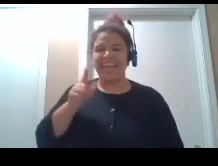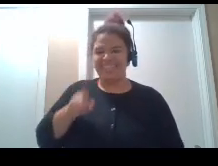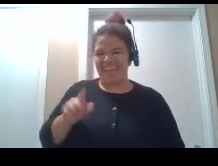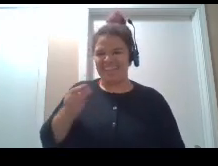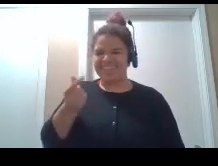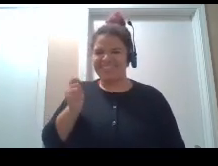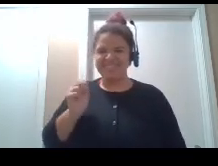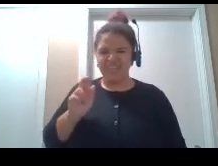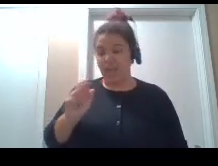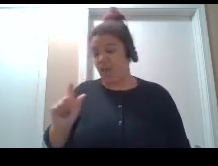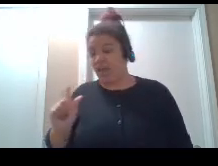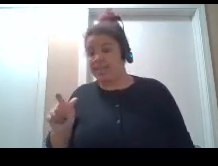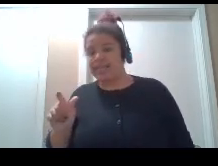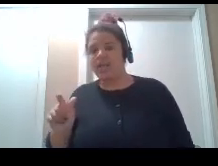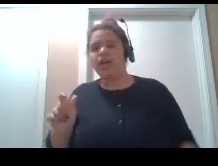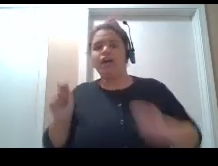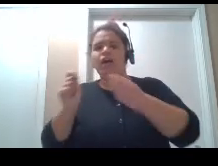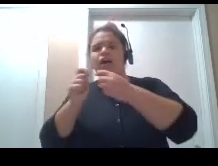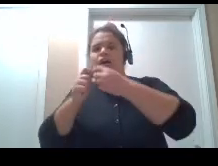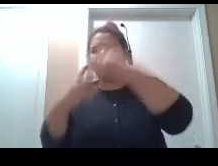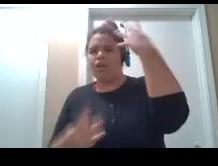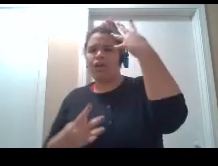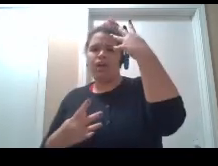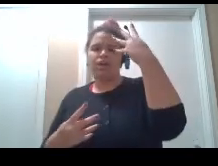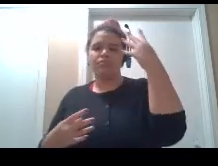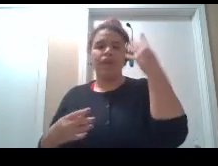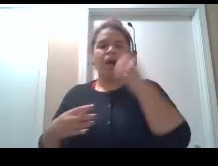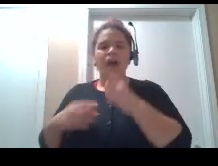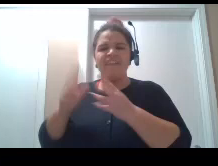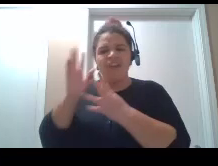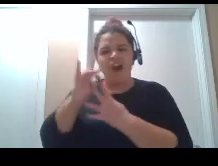can select the speaker, microphone, and camera options you want.